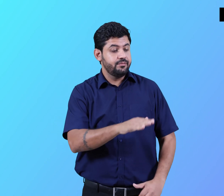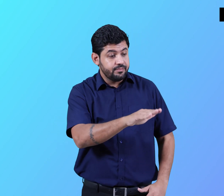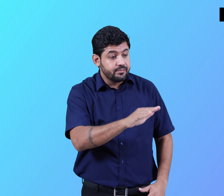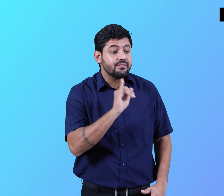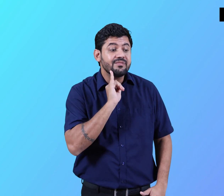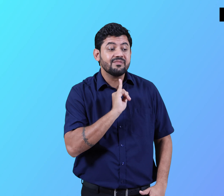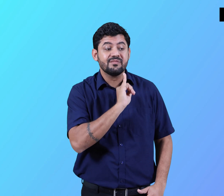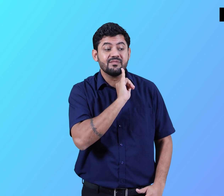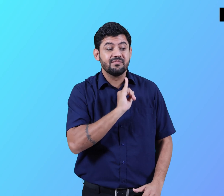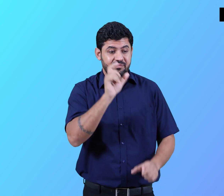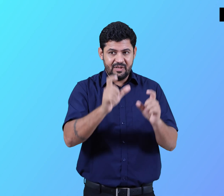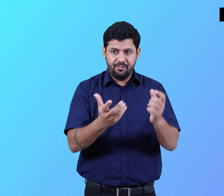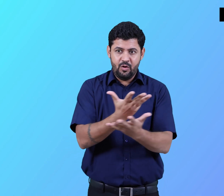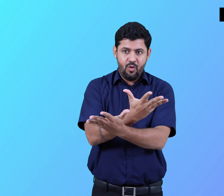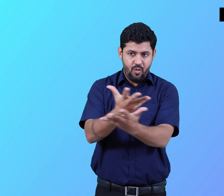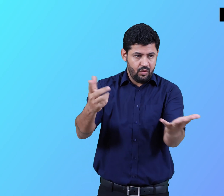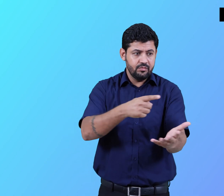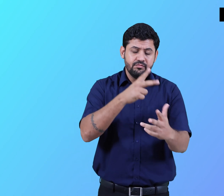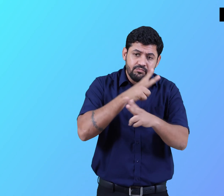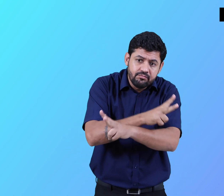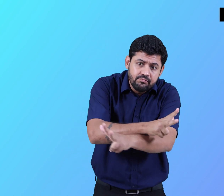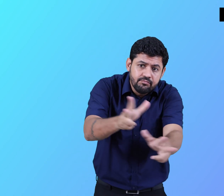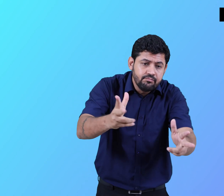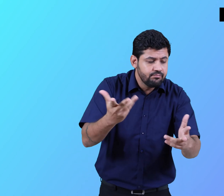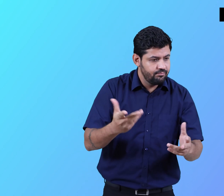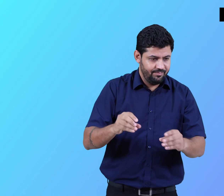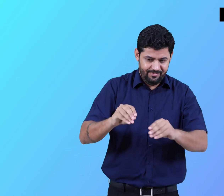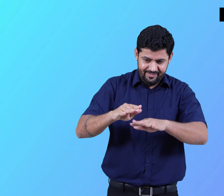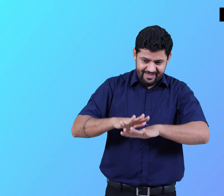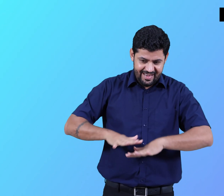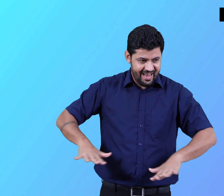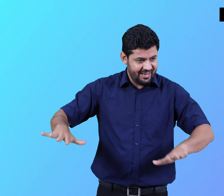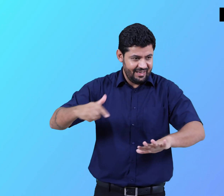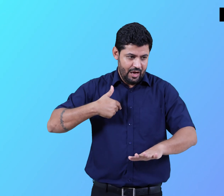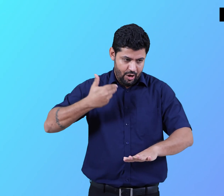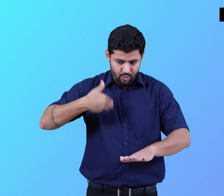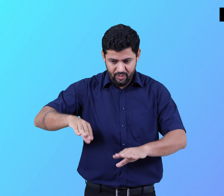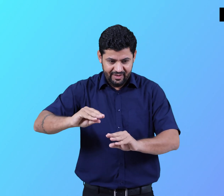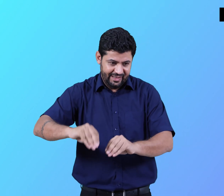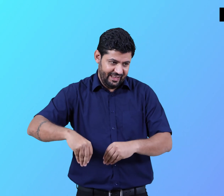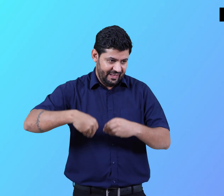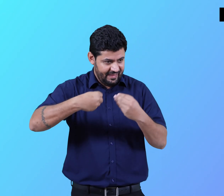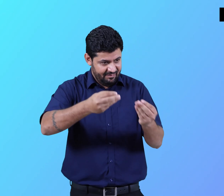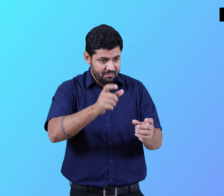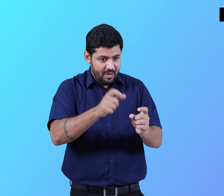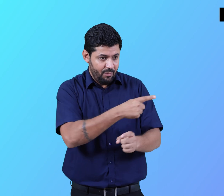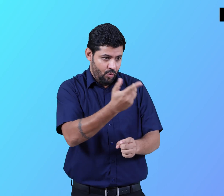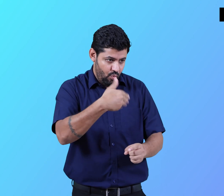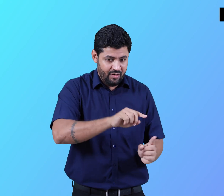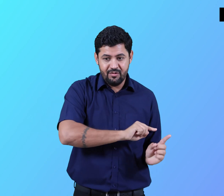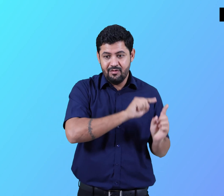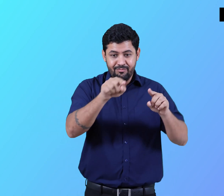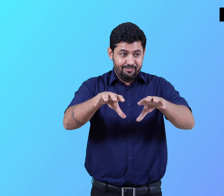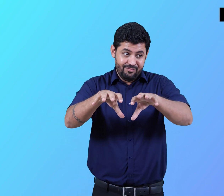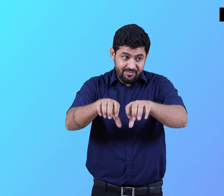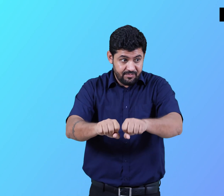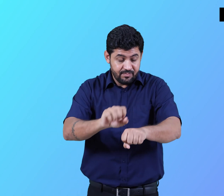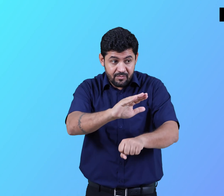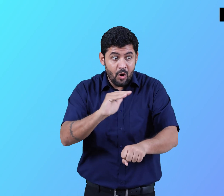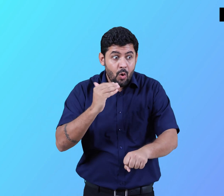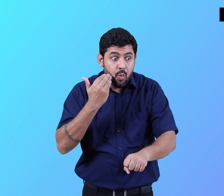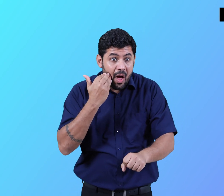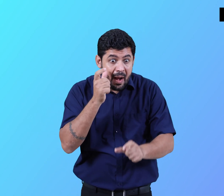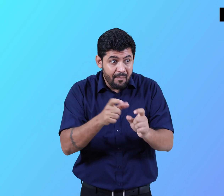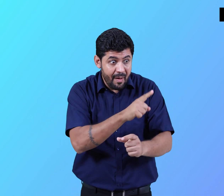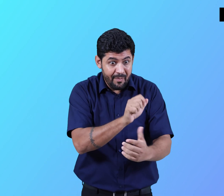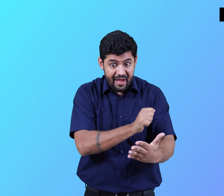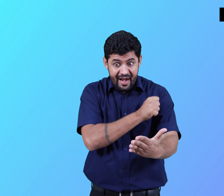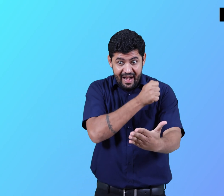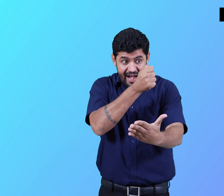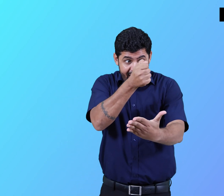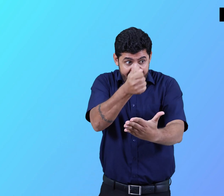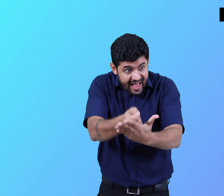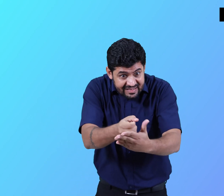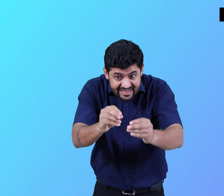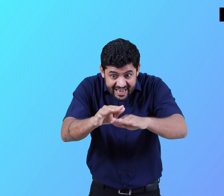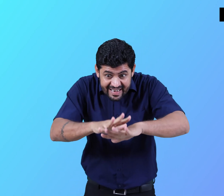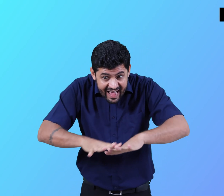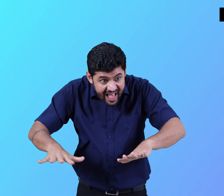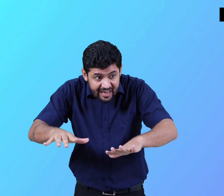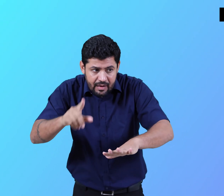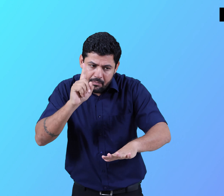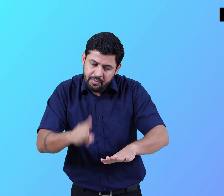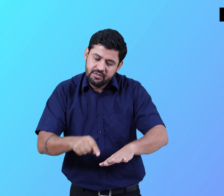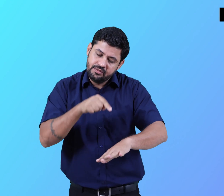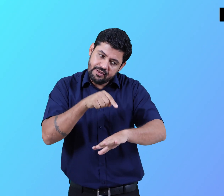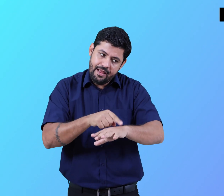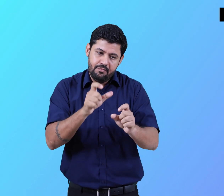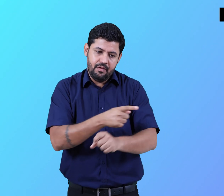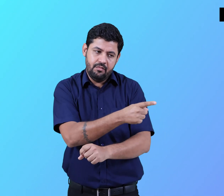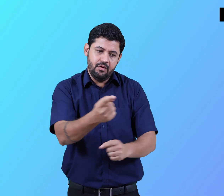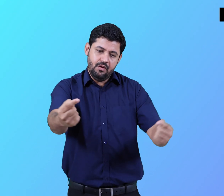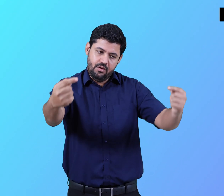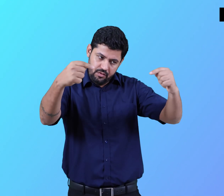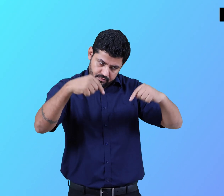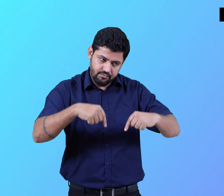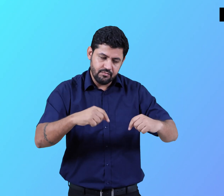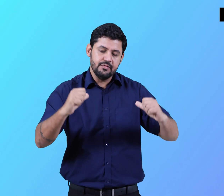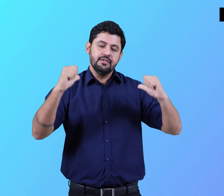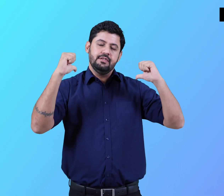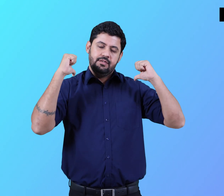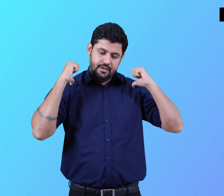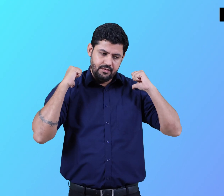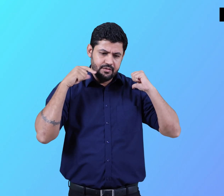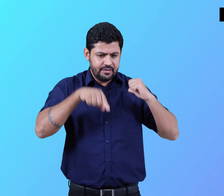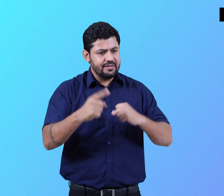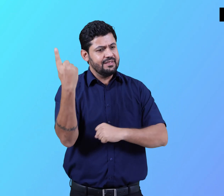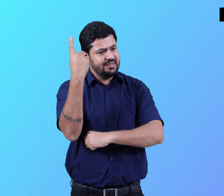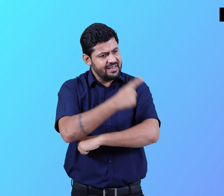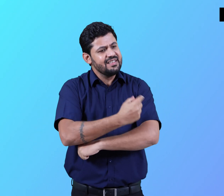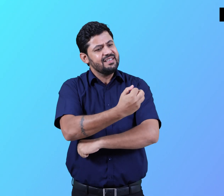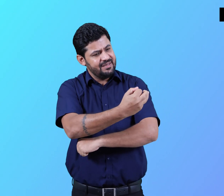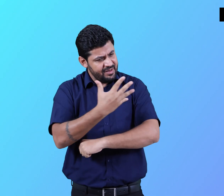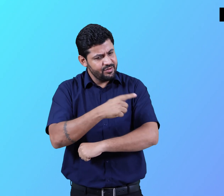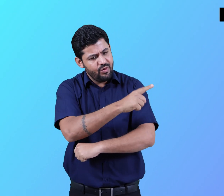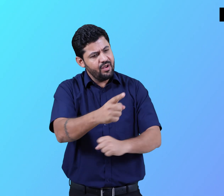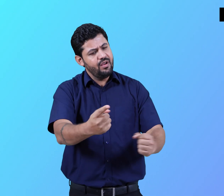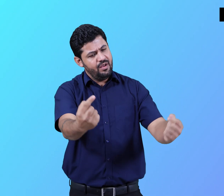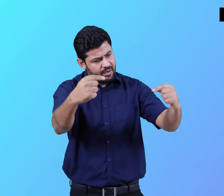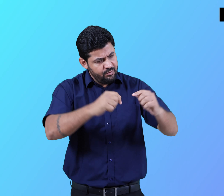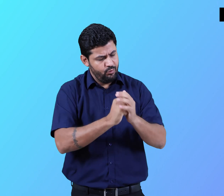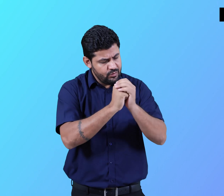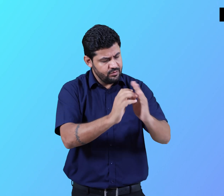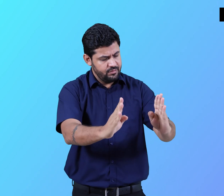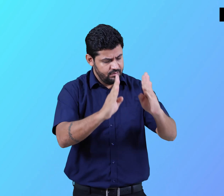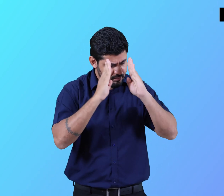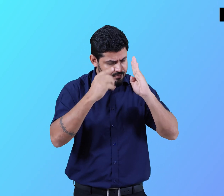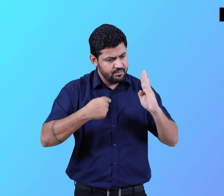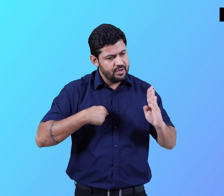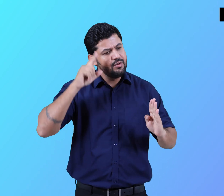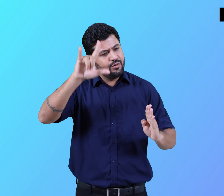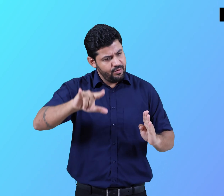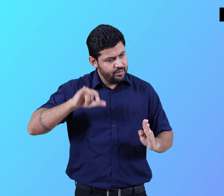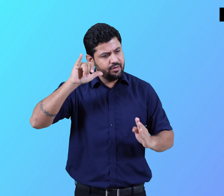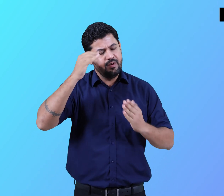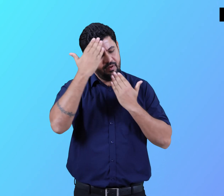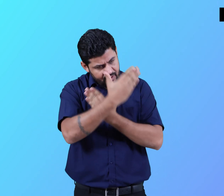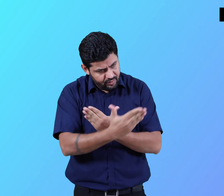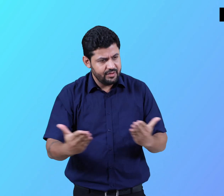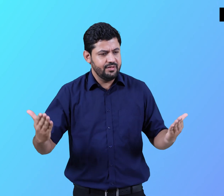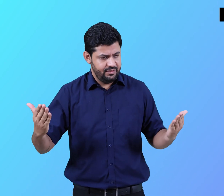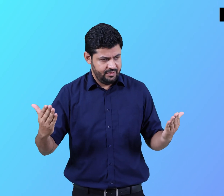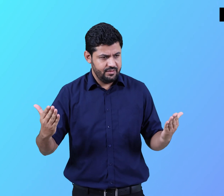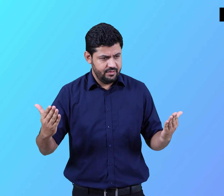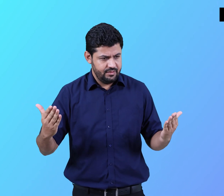“Tell the Israelites: When you enter the land that I am giving to you, you must let the land have a special time of rest. This will be a time dedicated to the LORD.